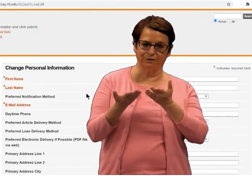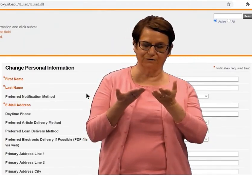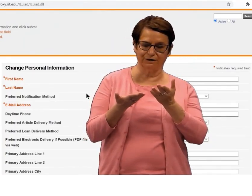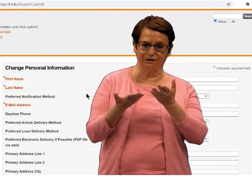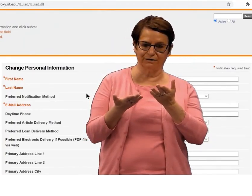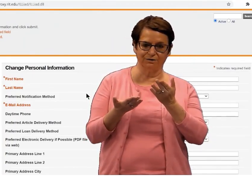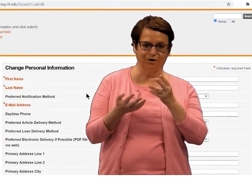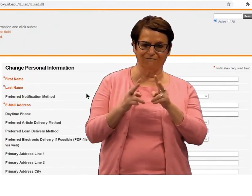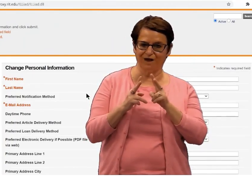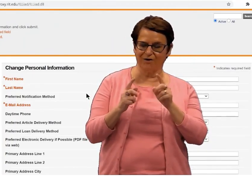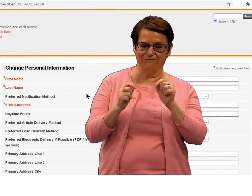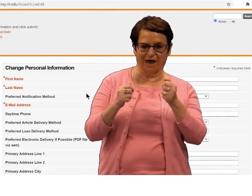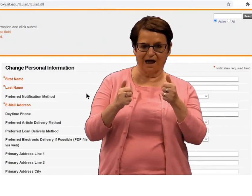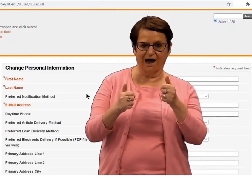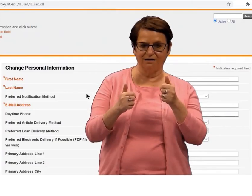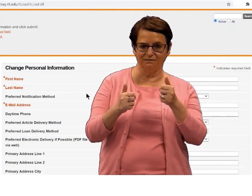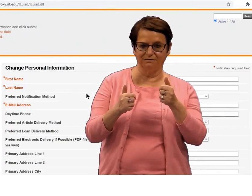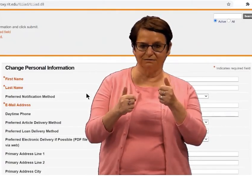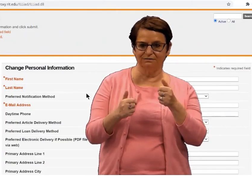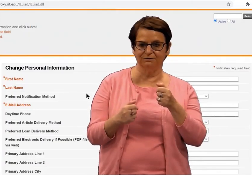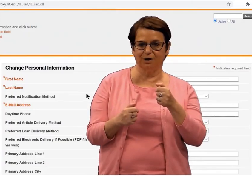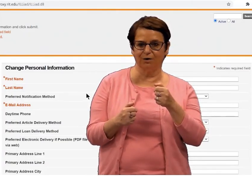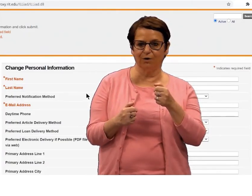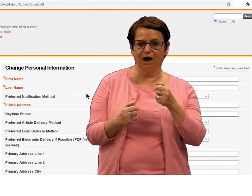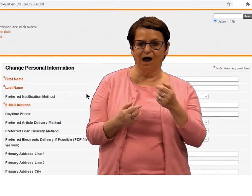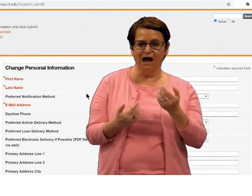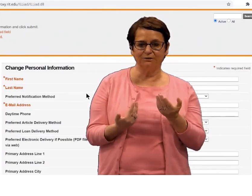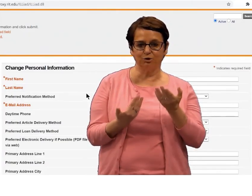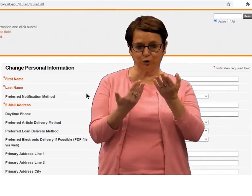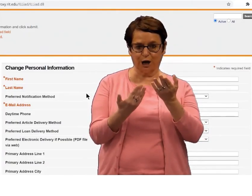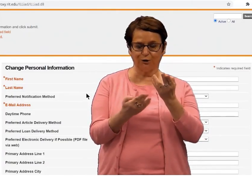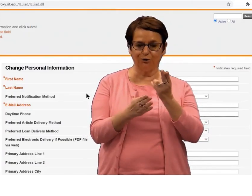Our ILL services are very fast.